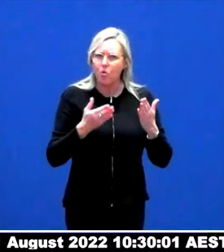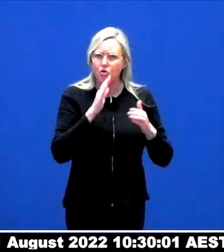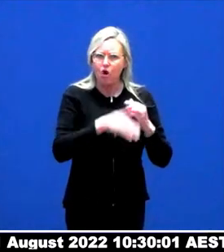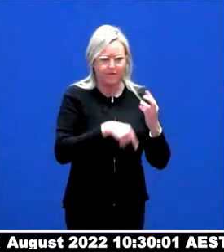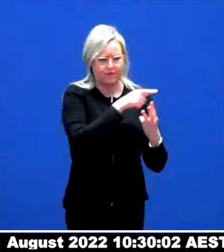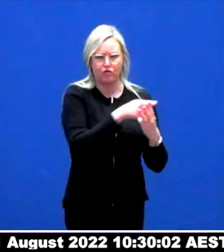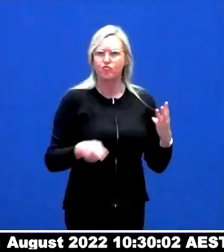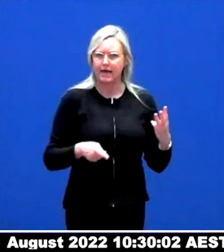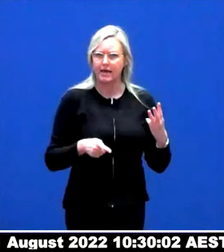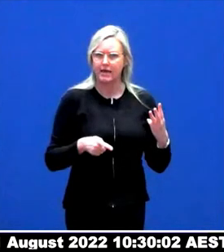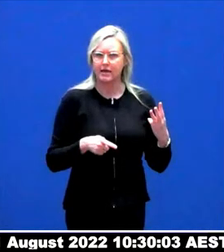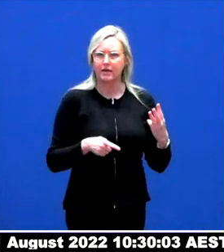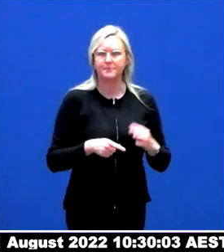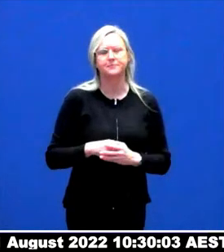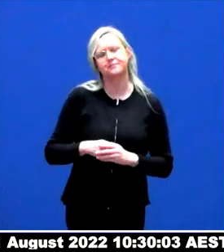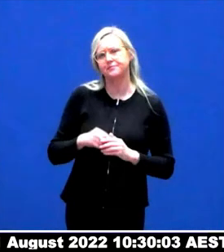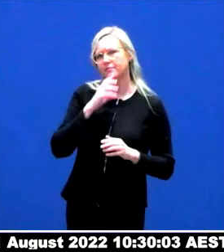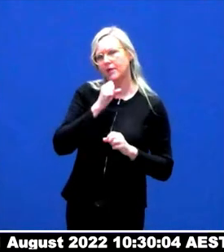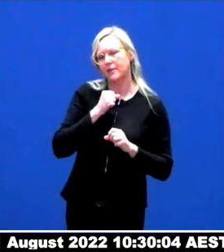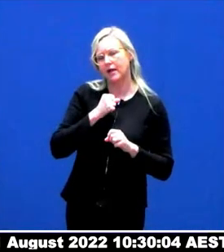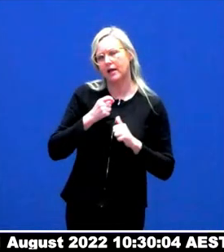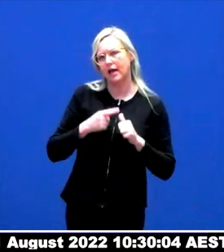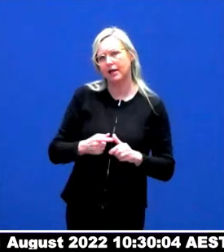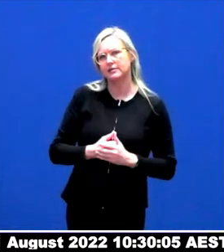Not - they may choose to do it specifically but, again, under the